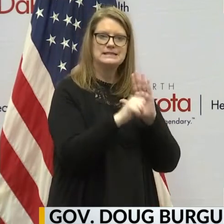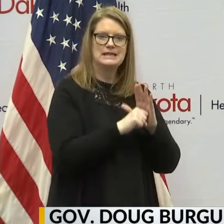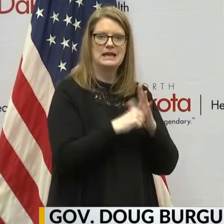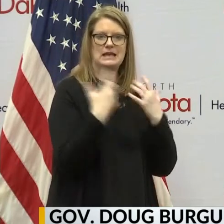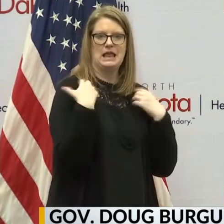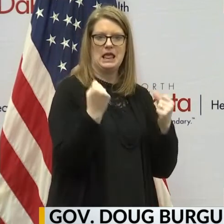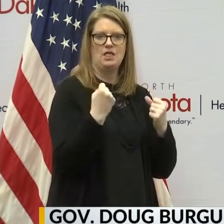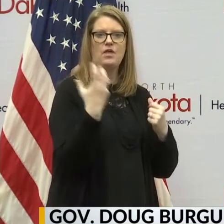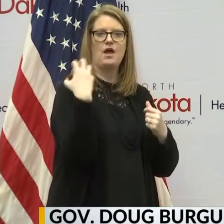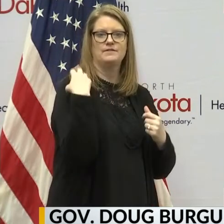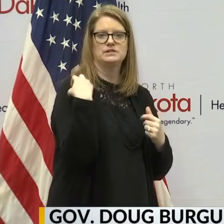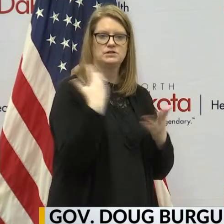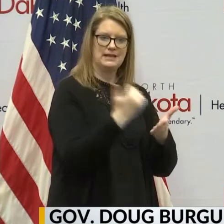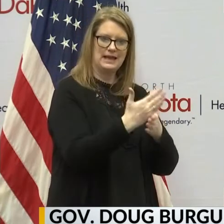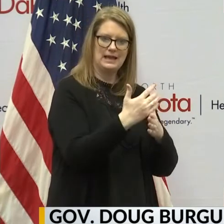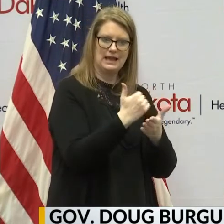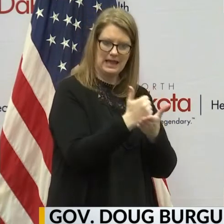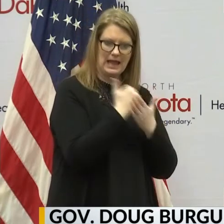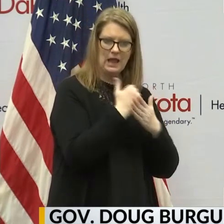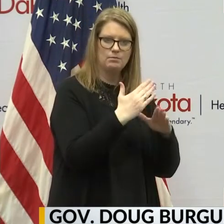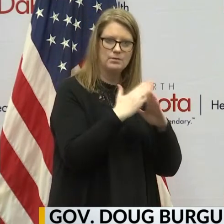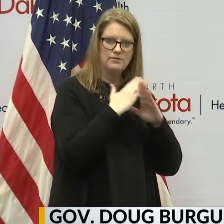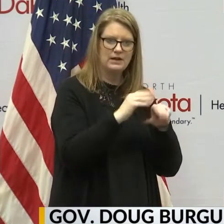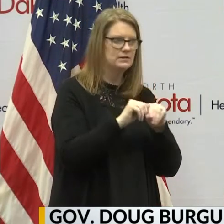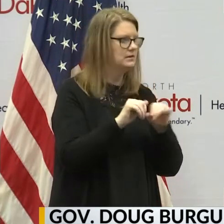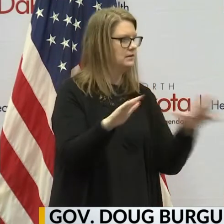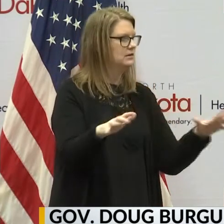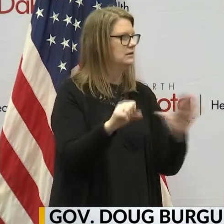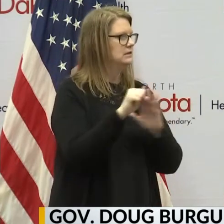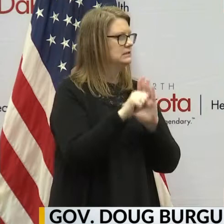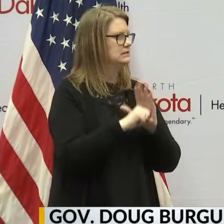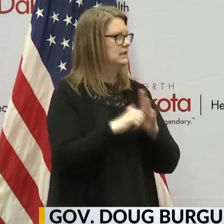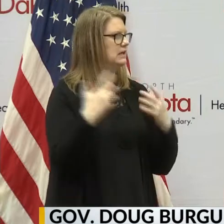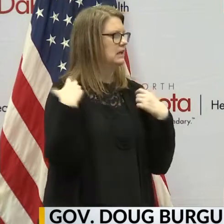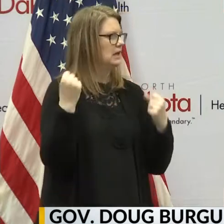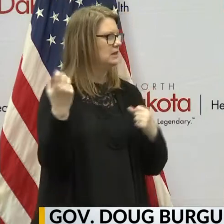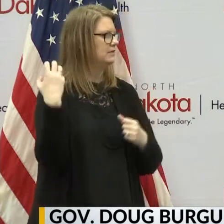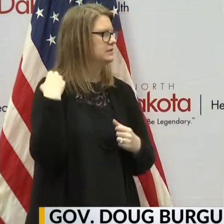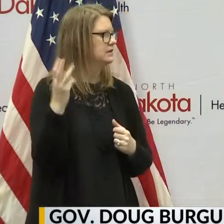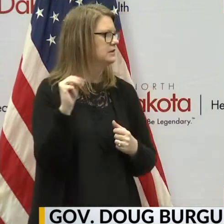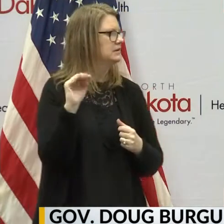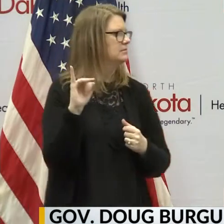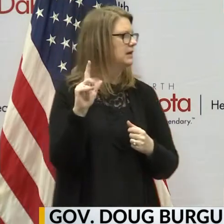EXECUTIVE ORDER WHICH IS POSTED ON OUR WEBSITE CLEARING ACTION FOR STATE HEALTH OFFICERS TO